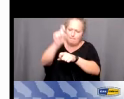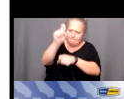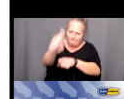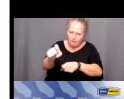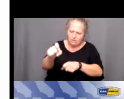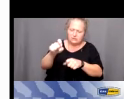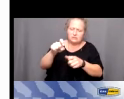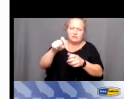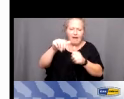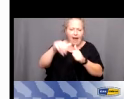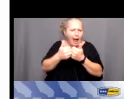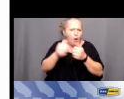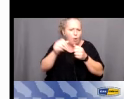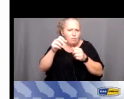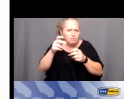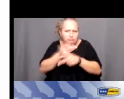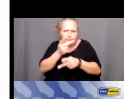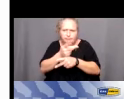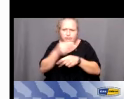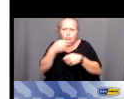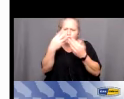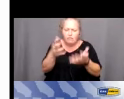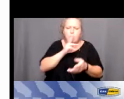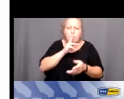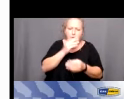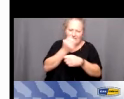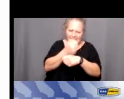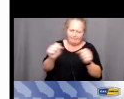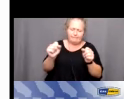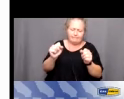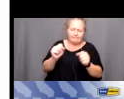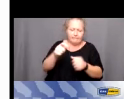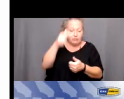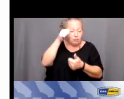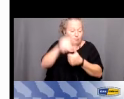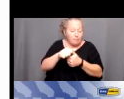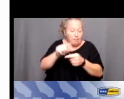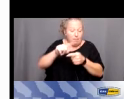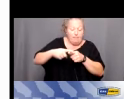you may recall early in the pandemic many employers